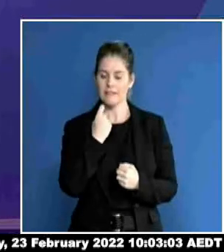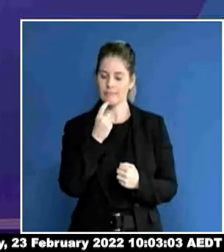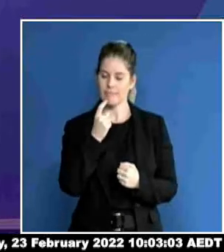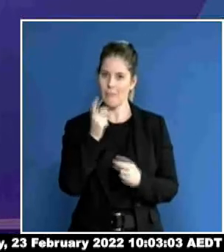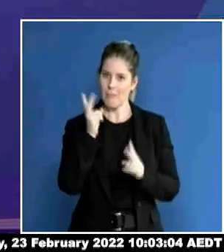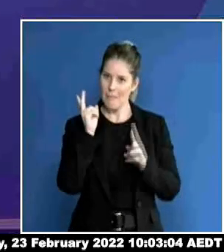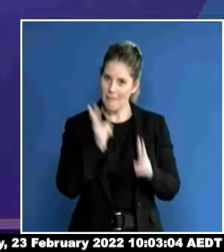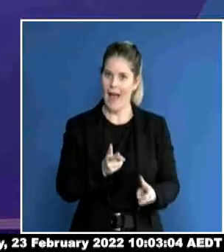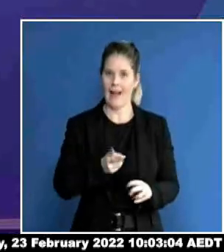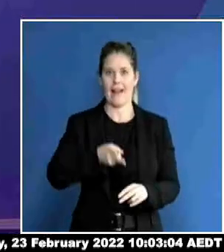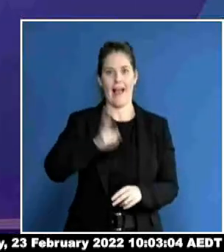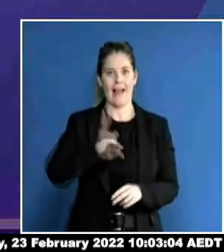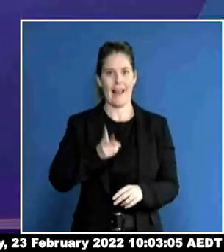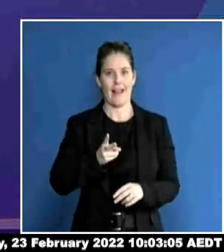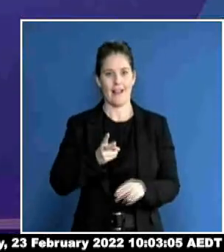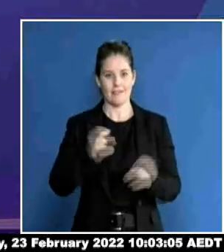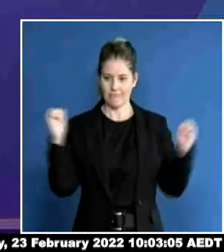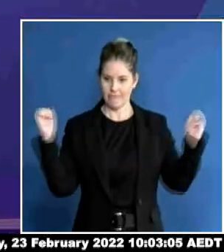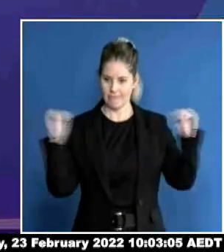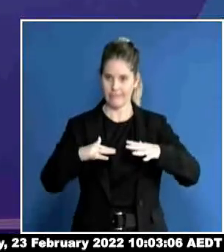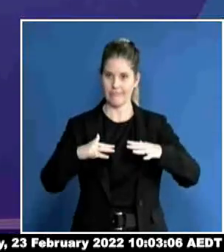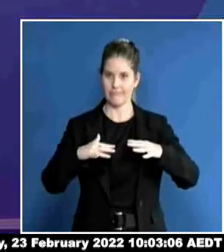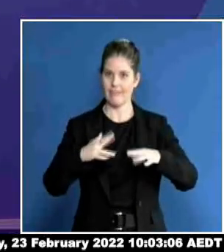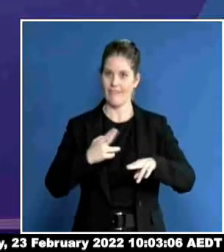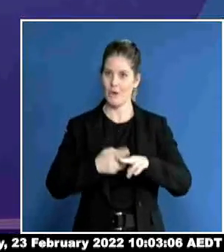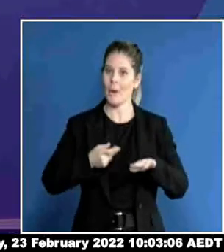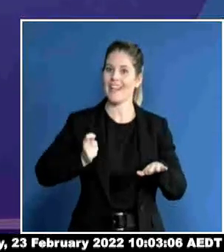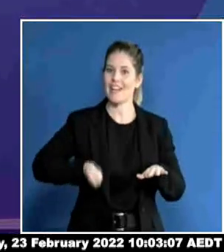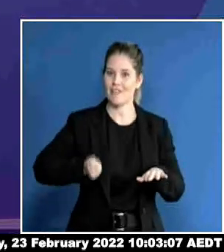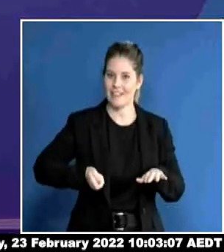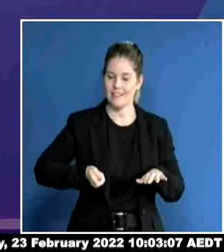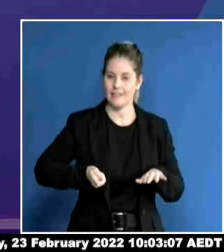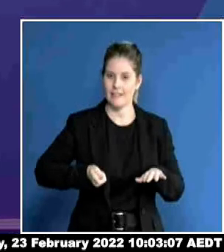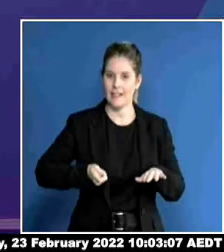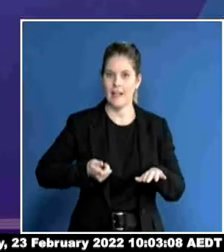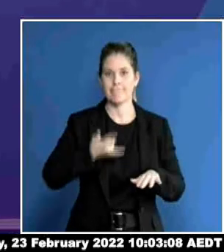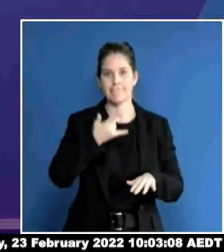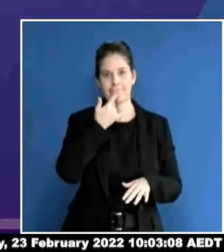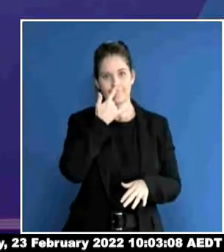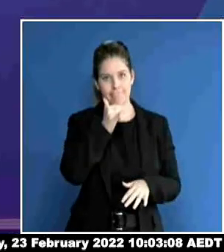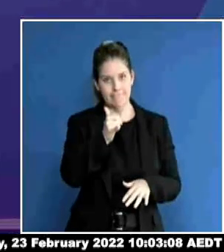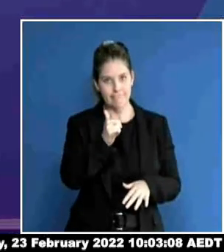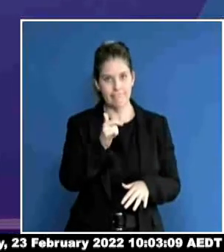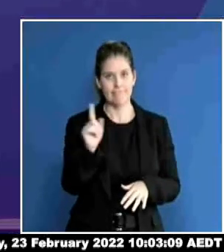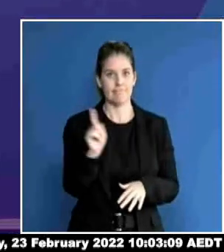sense. Unfortunately, due to the intervention of the Omicron variant of